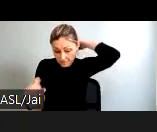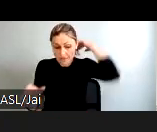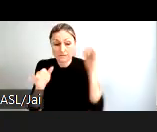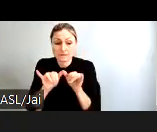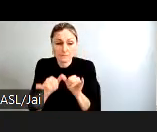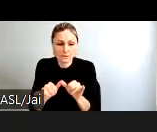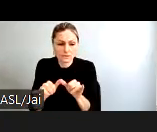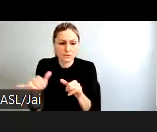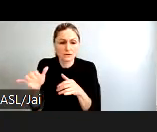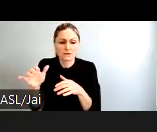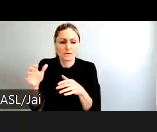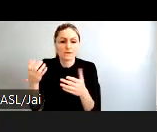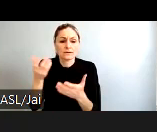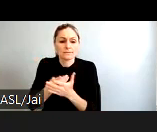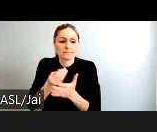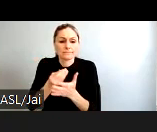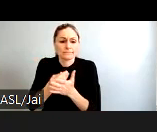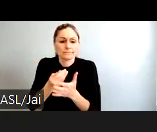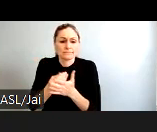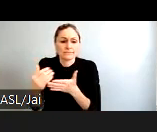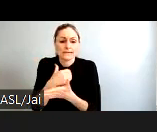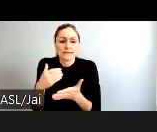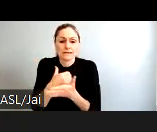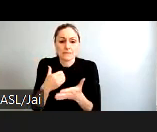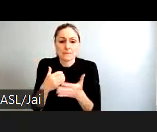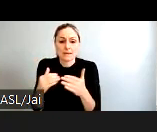households across Washington State. Some state agencies currently